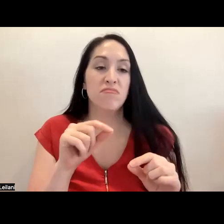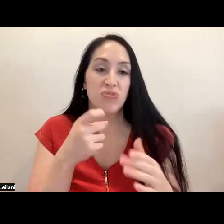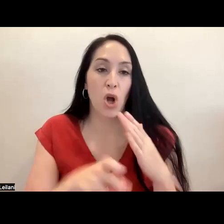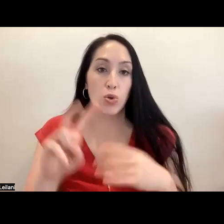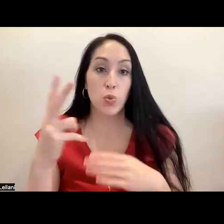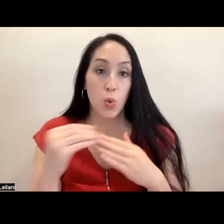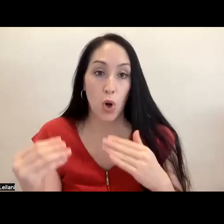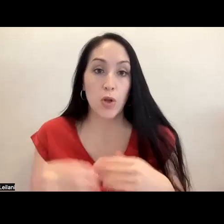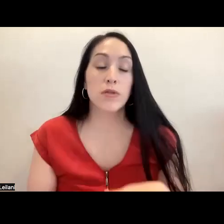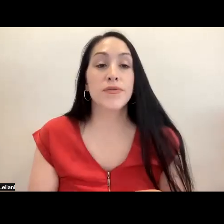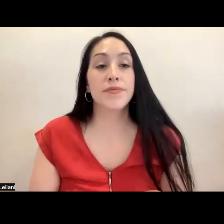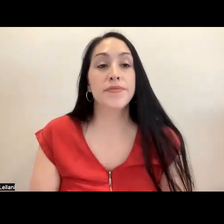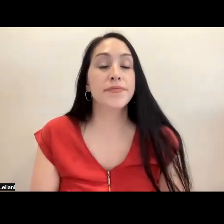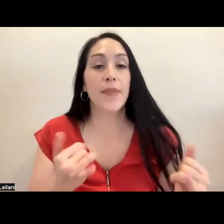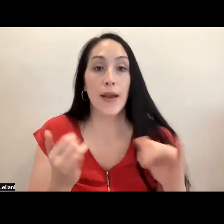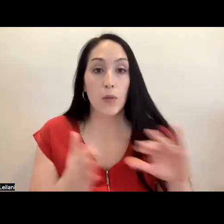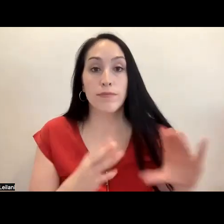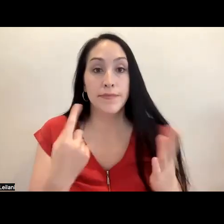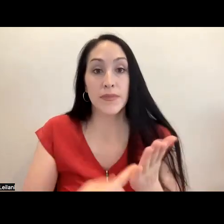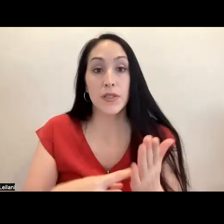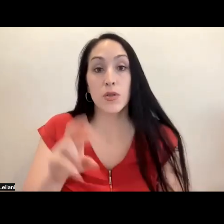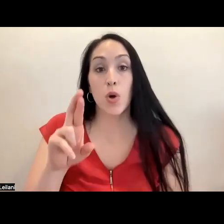roll over. So let's say you're with another program.